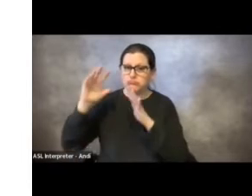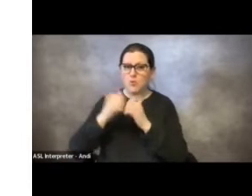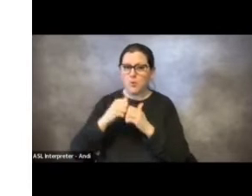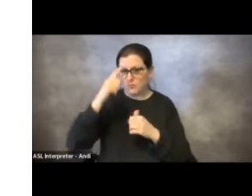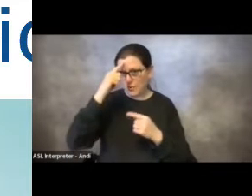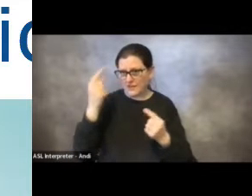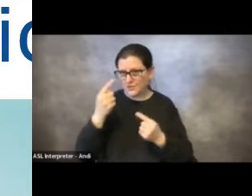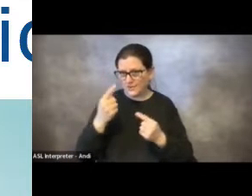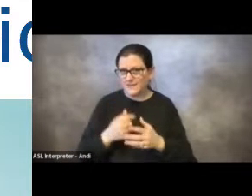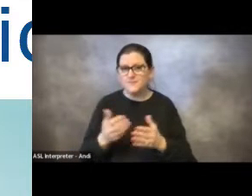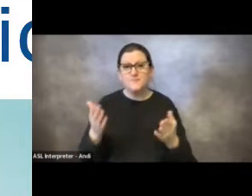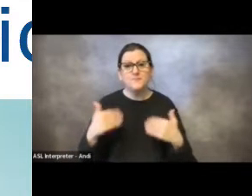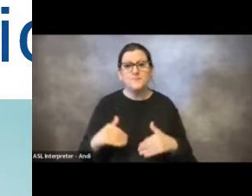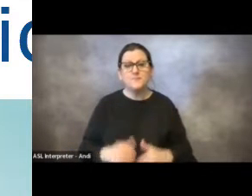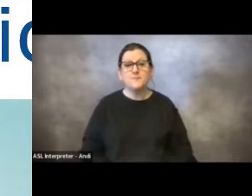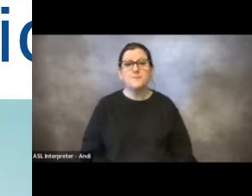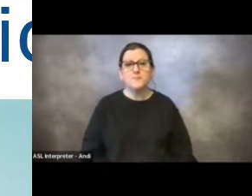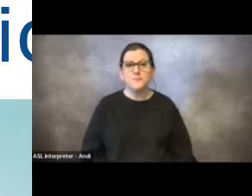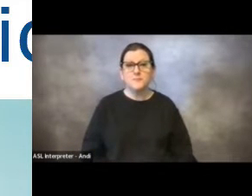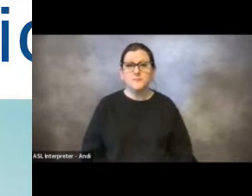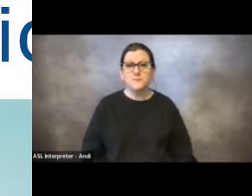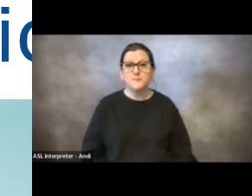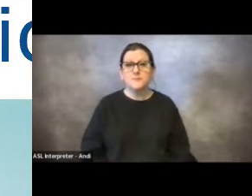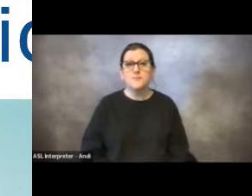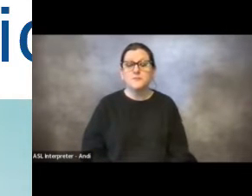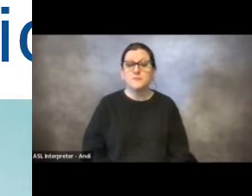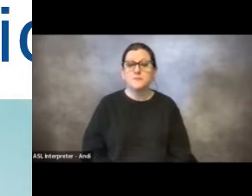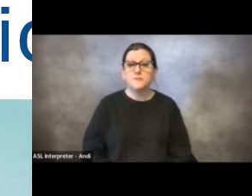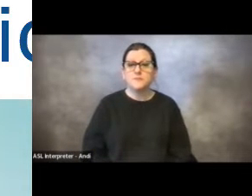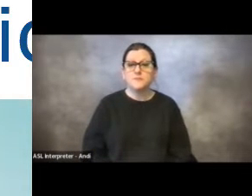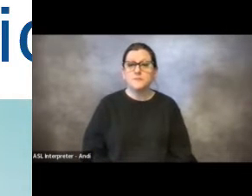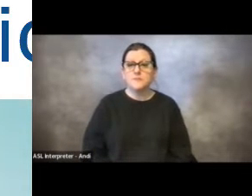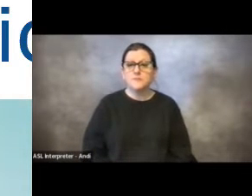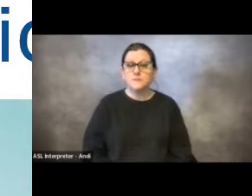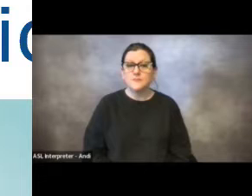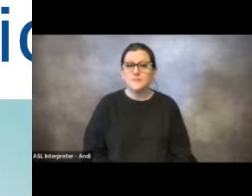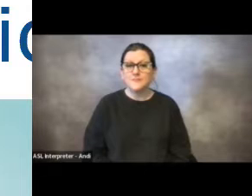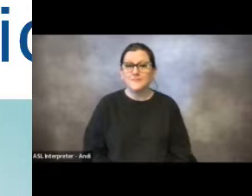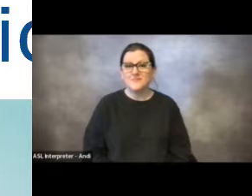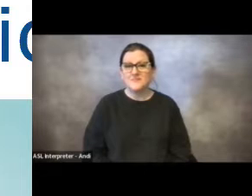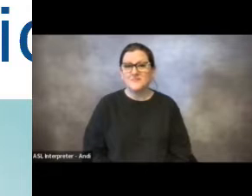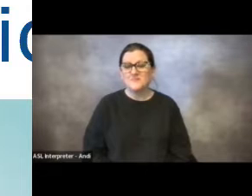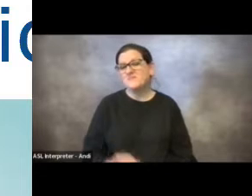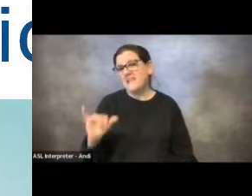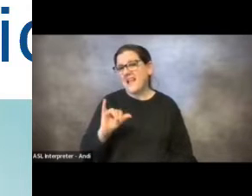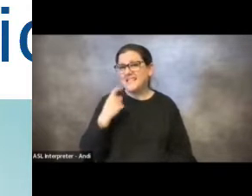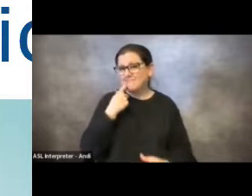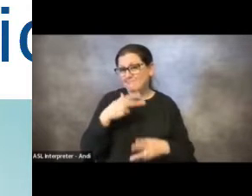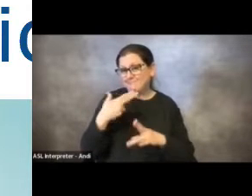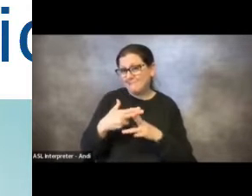slide. So, as I kind of just mentioned, one of the things